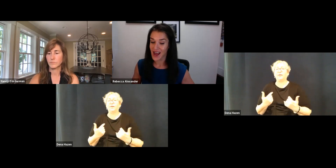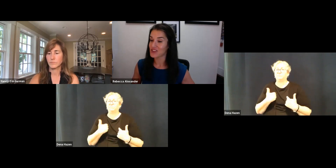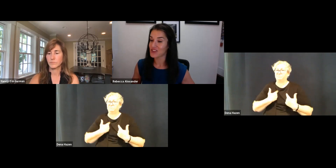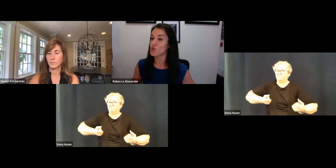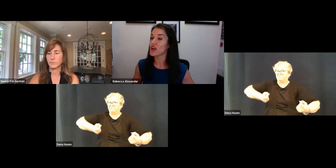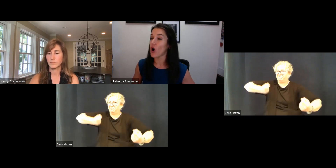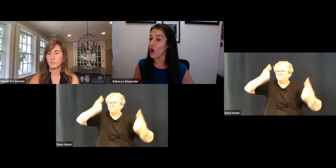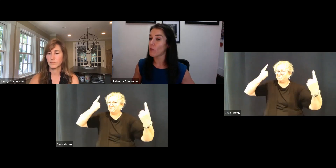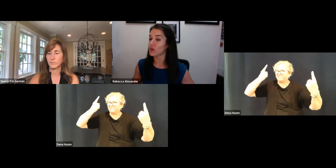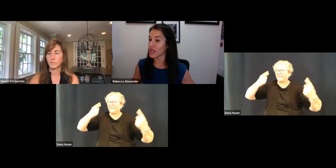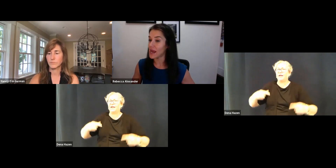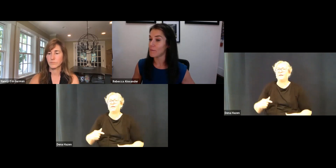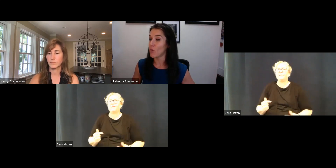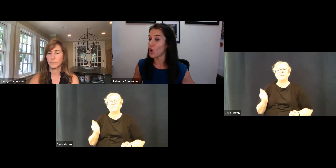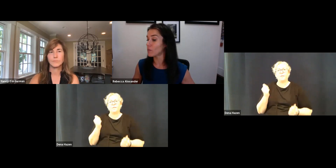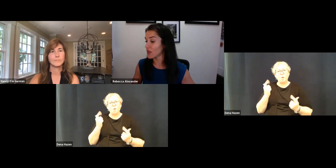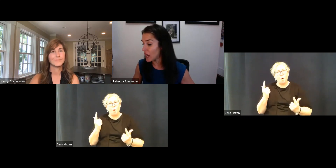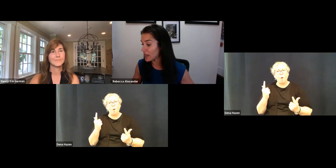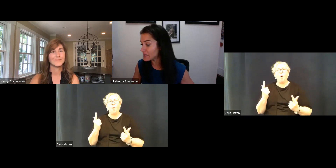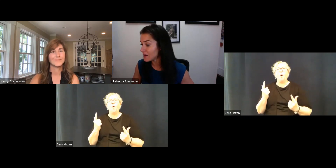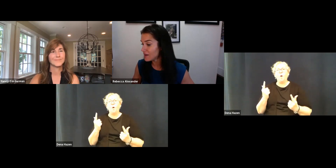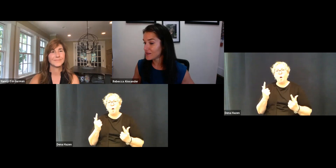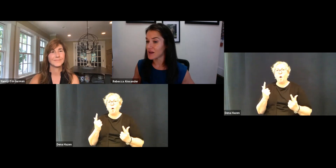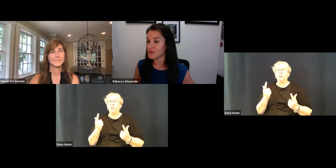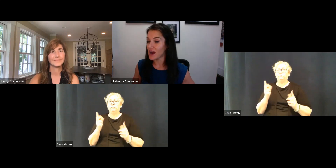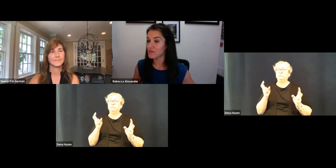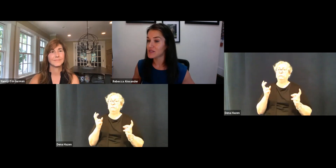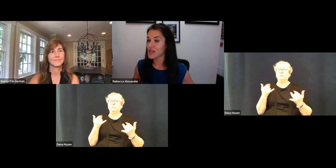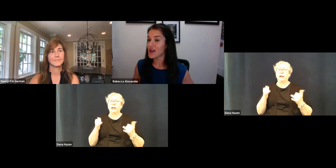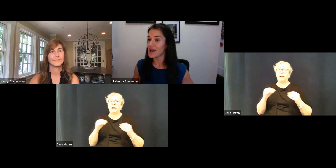And I think we all play more blind sometimes,